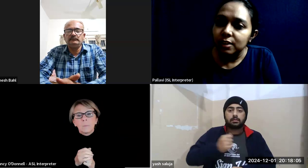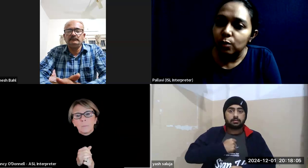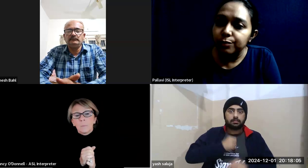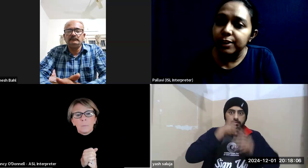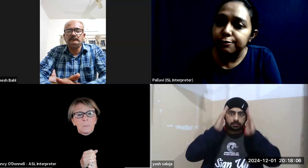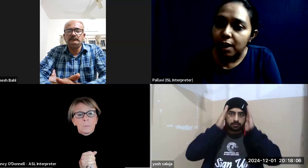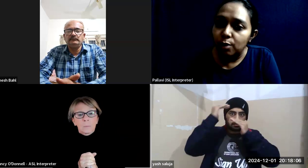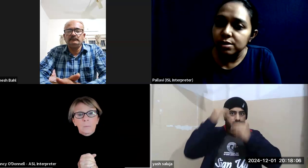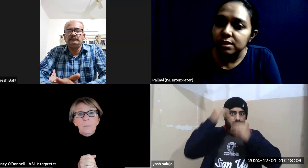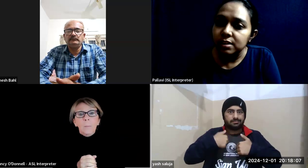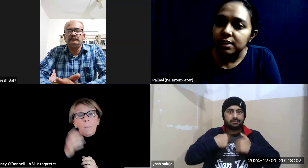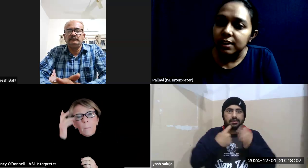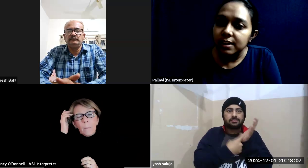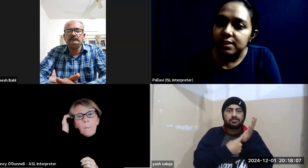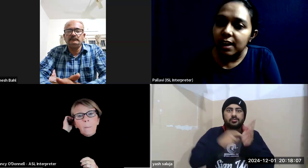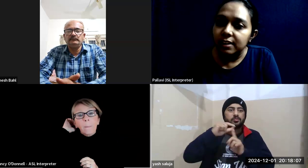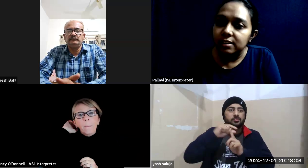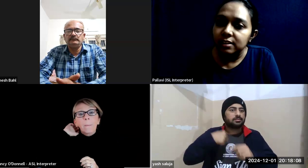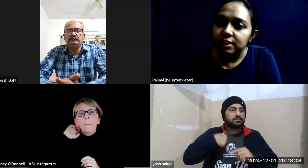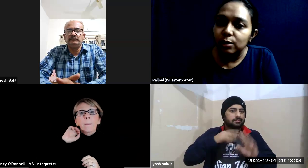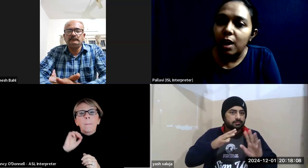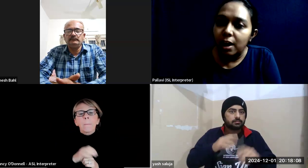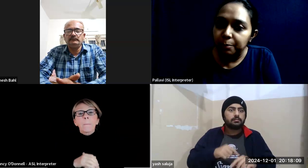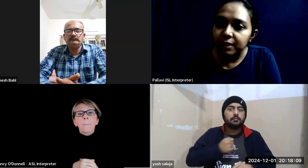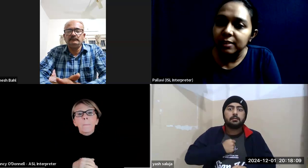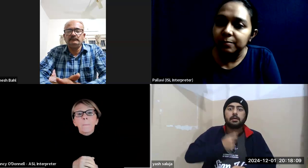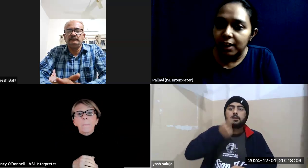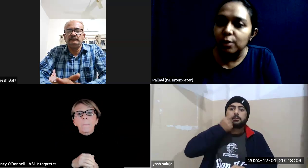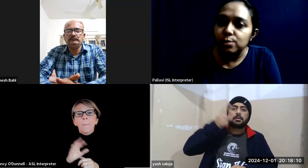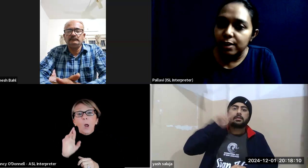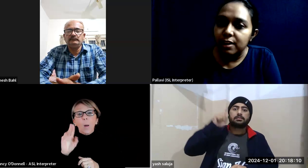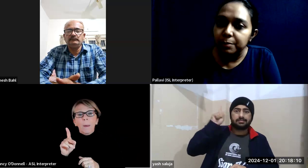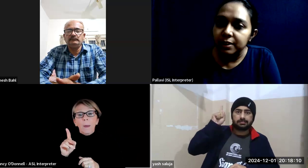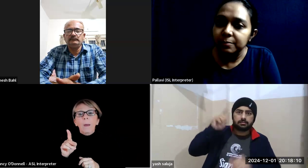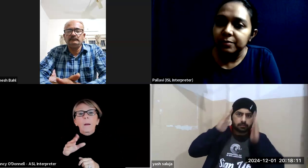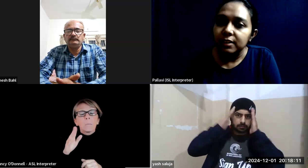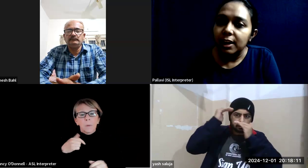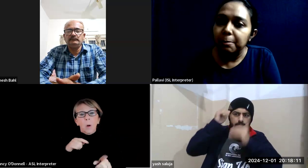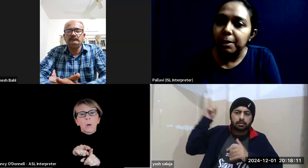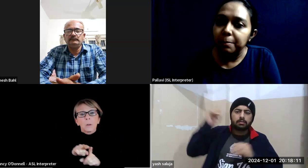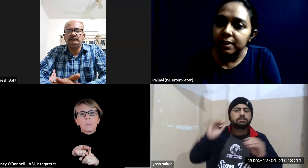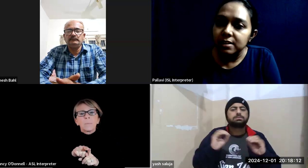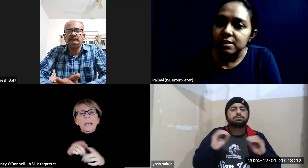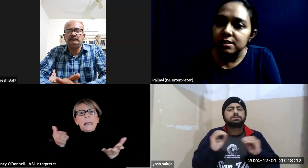What we have found is that you know RP, i also have RP and my parents